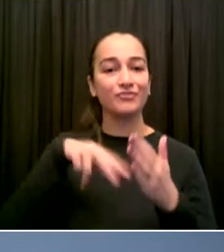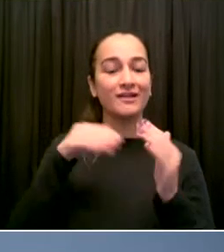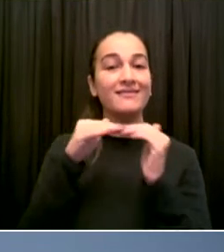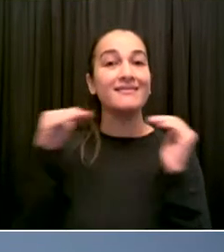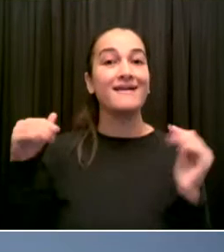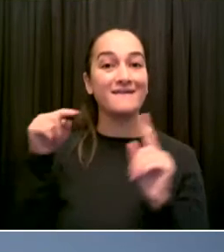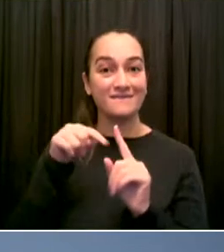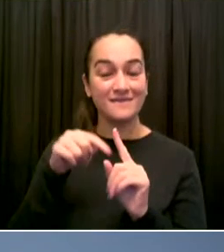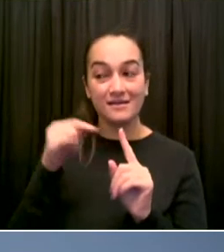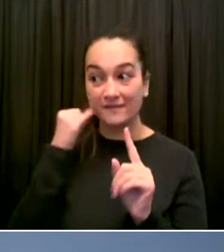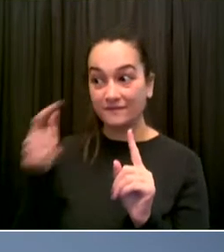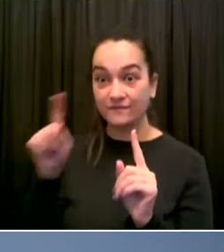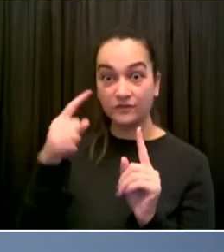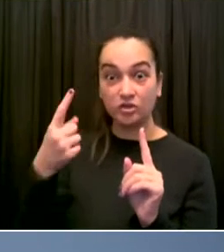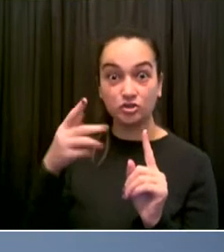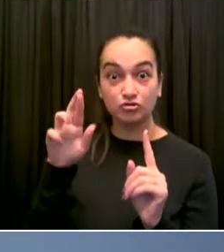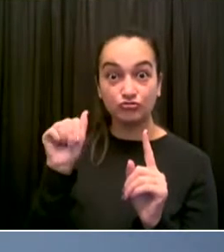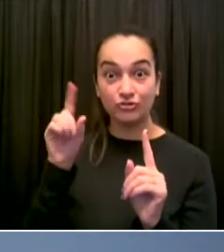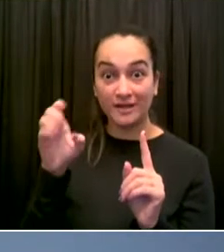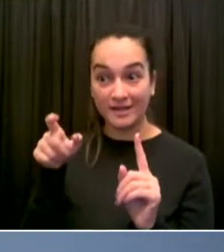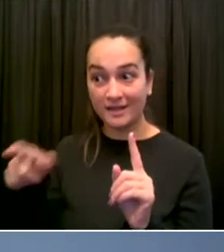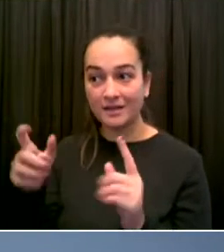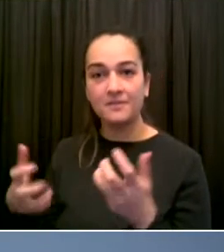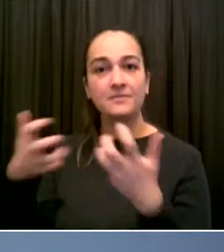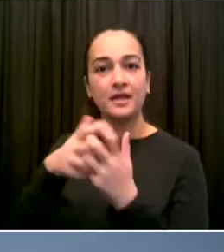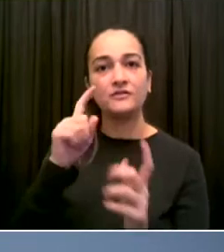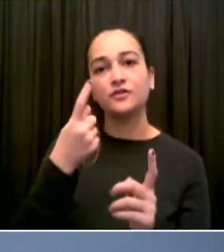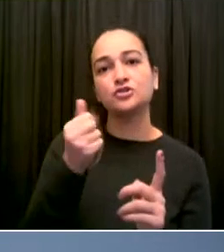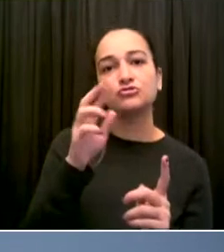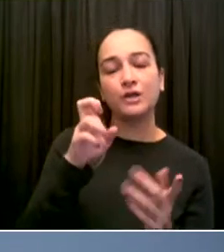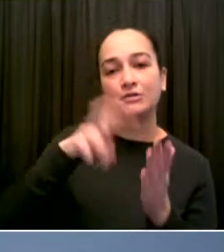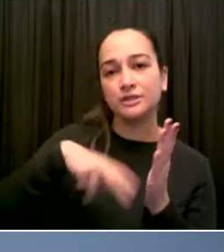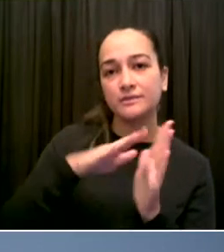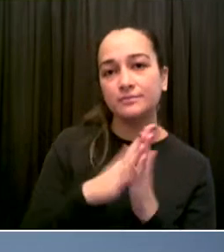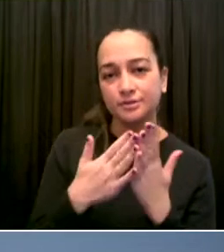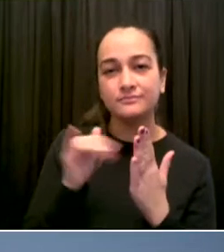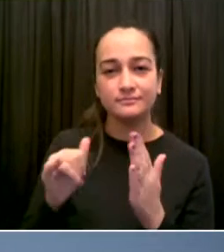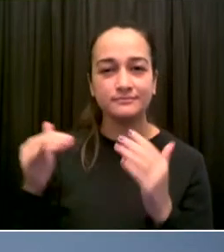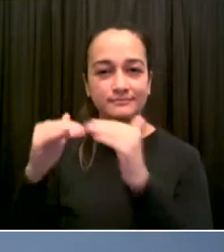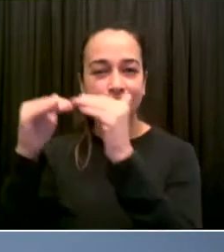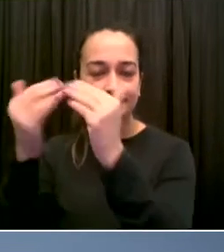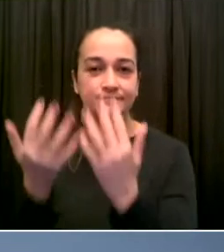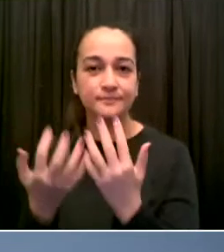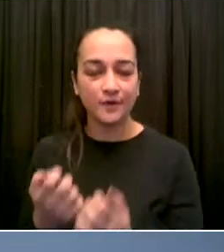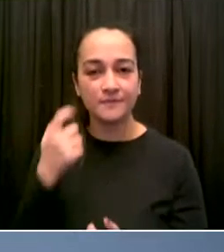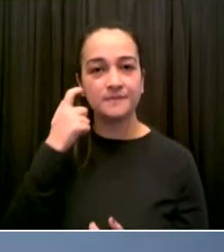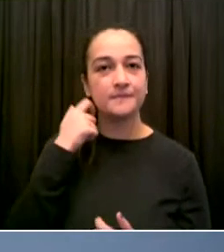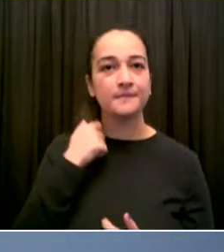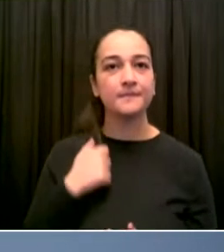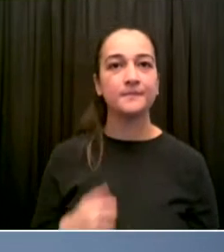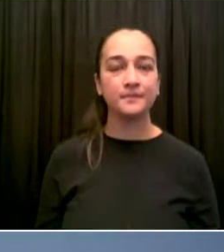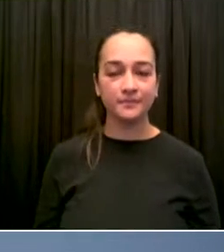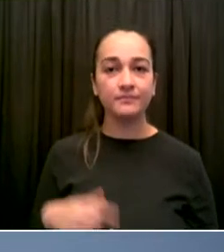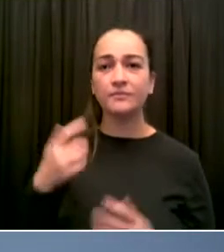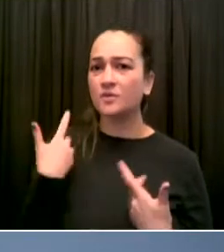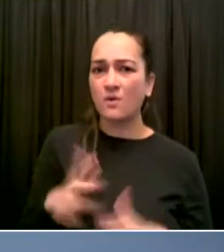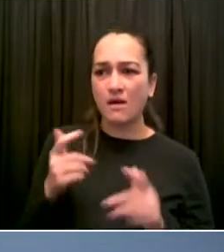LITERACY, GET OUR KIDS READING ON A THIRD GRADE VELEL BY THIRD